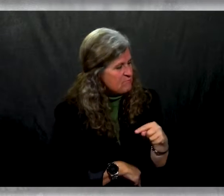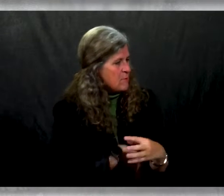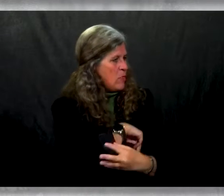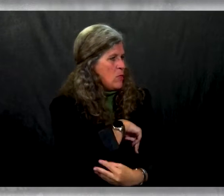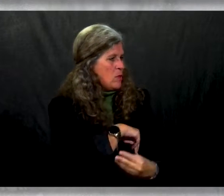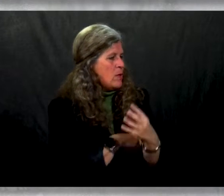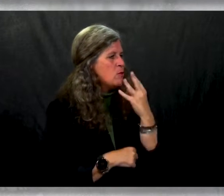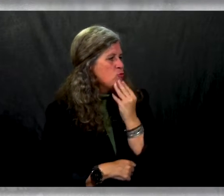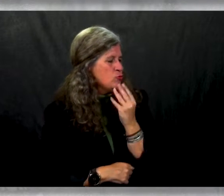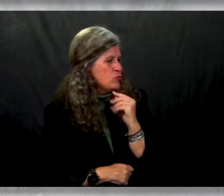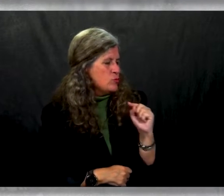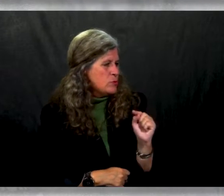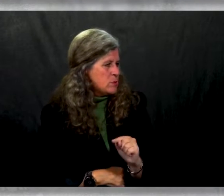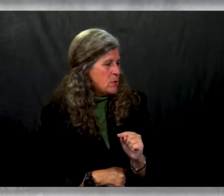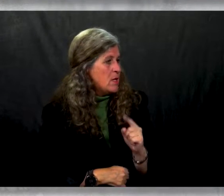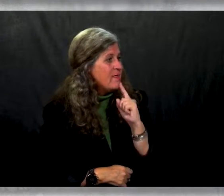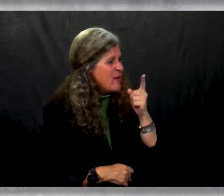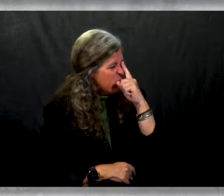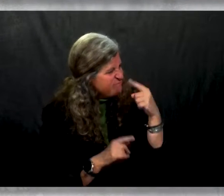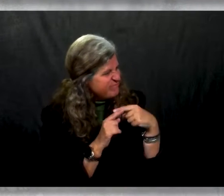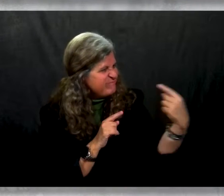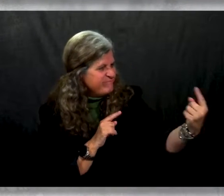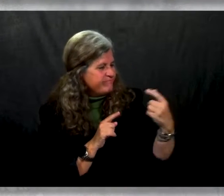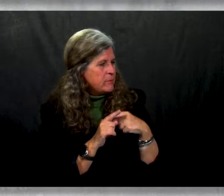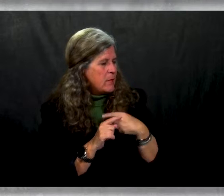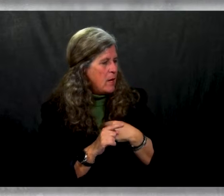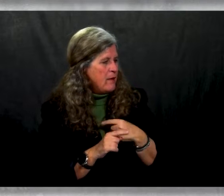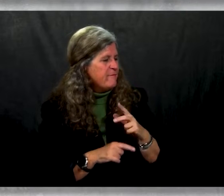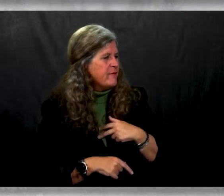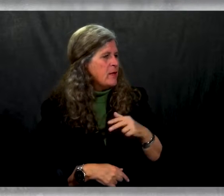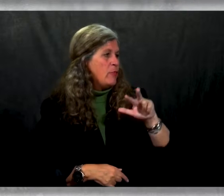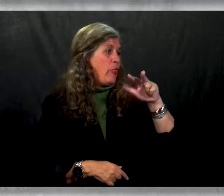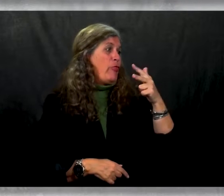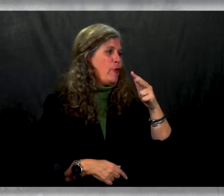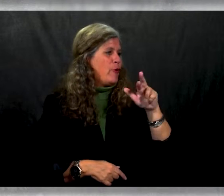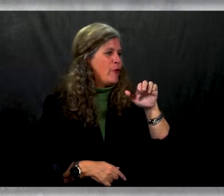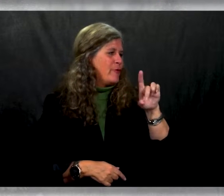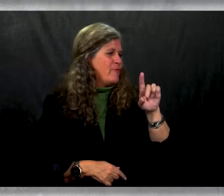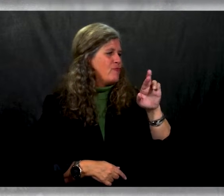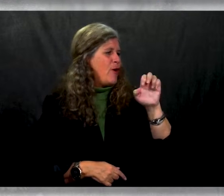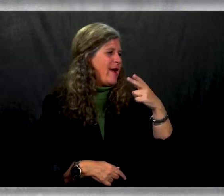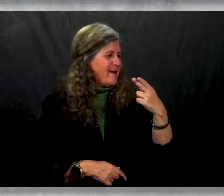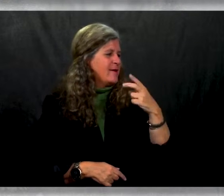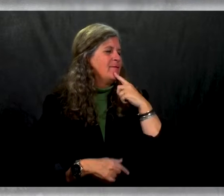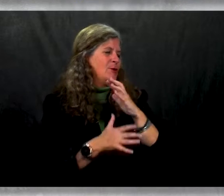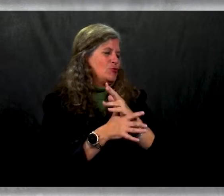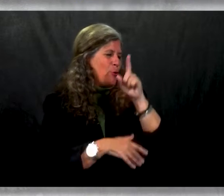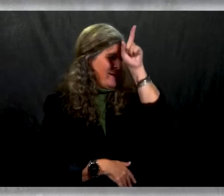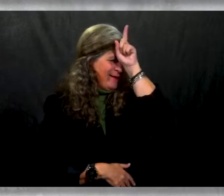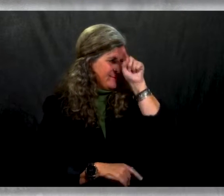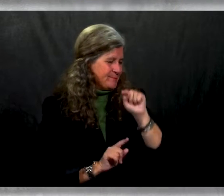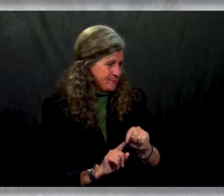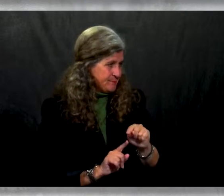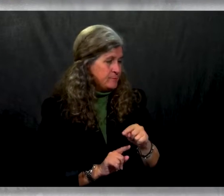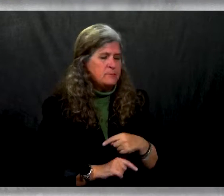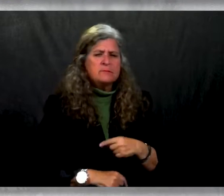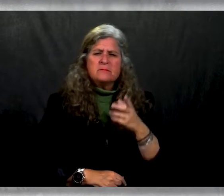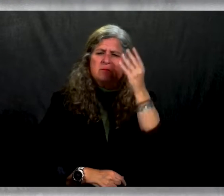as the greatest enemy of the Third Reich. Can you tell me the story of why Dachau was first created?